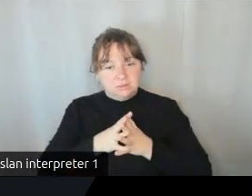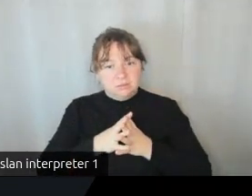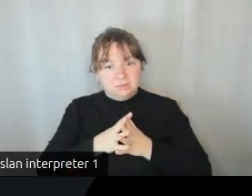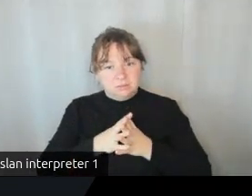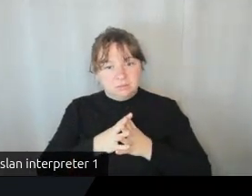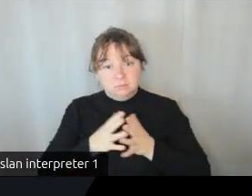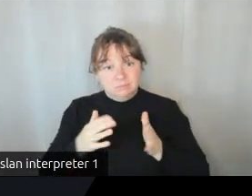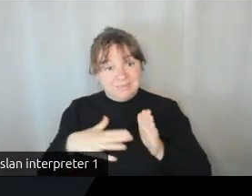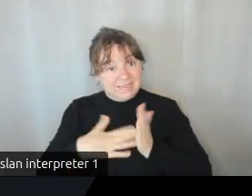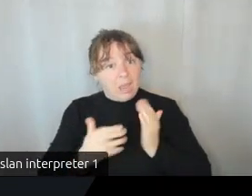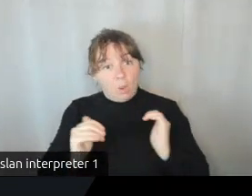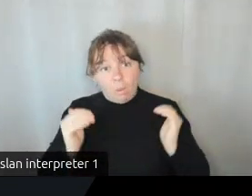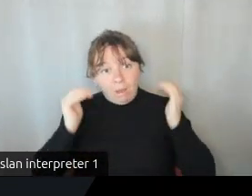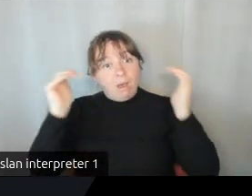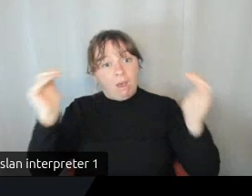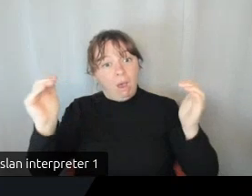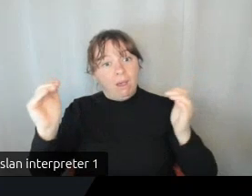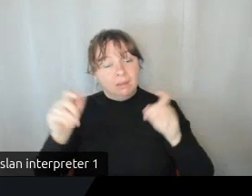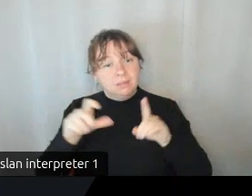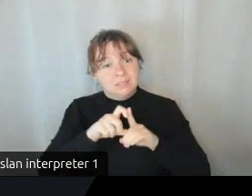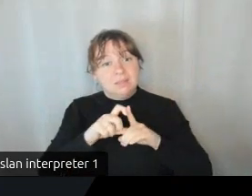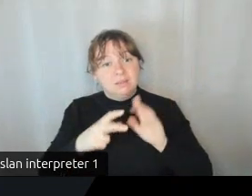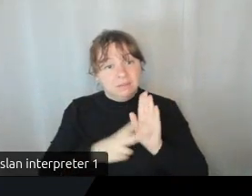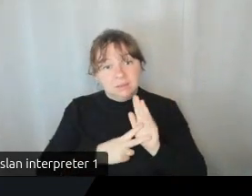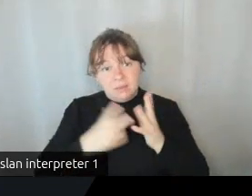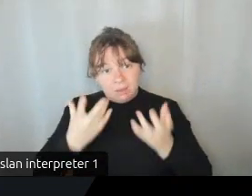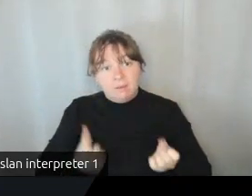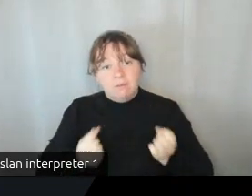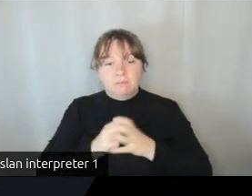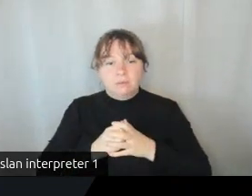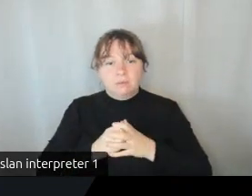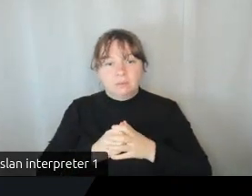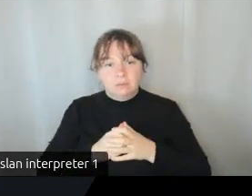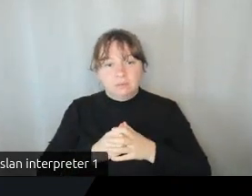high and it is statistically proven that men do perpetrate violence against their